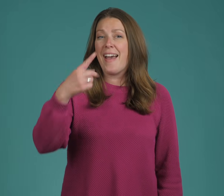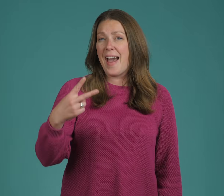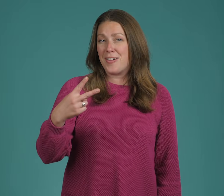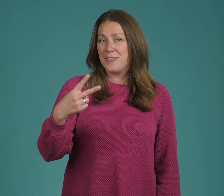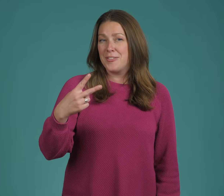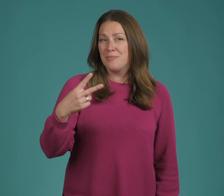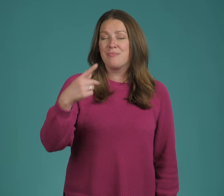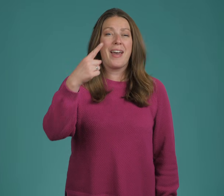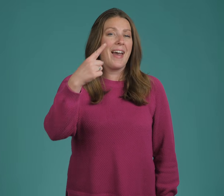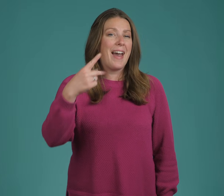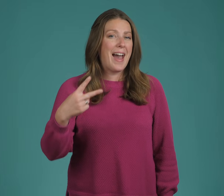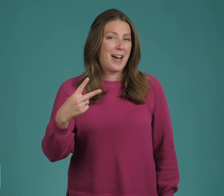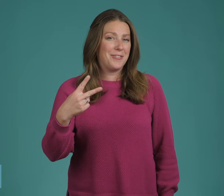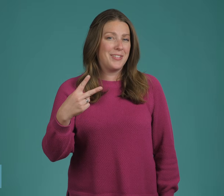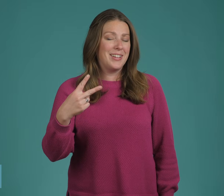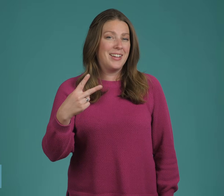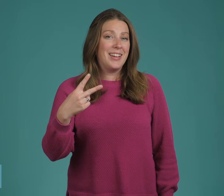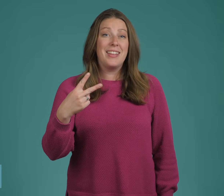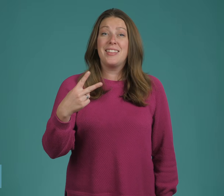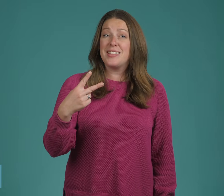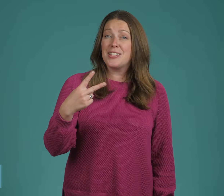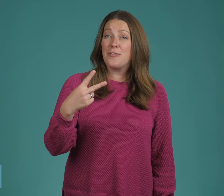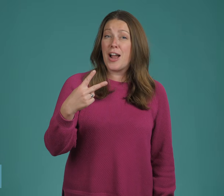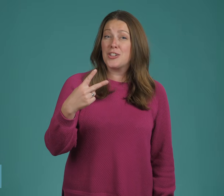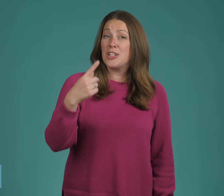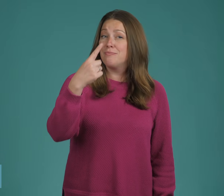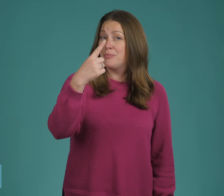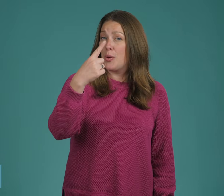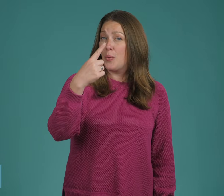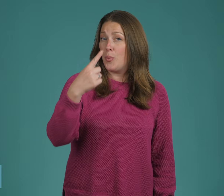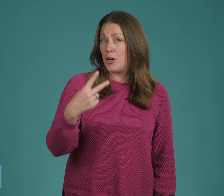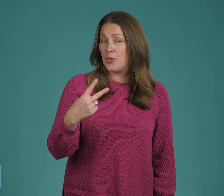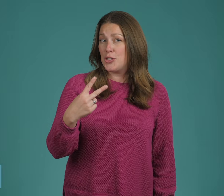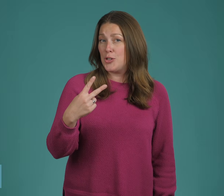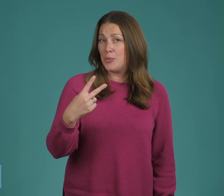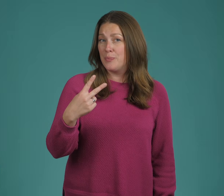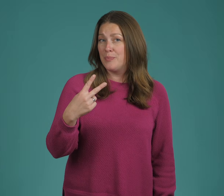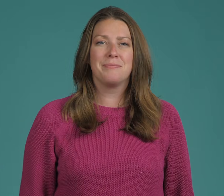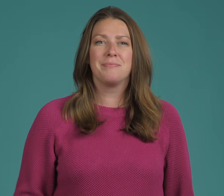Half. Half. This is the fraction. One over two.